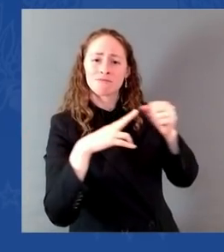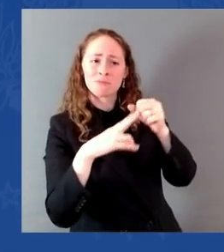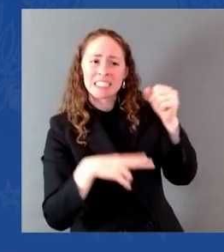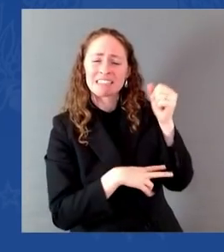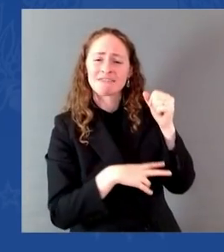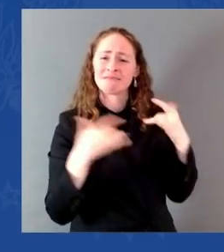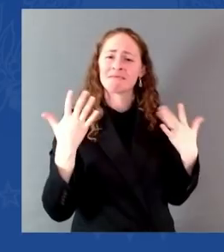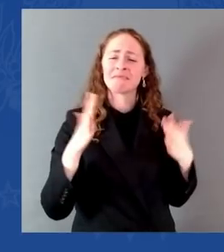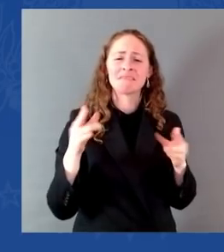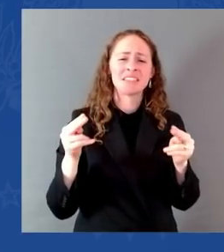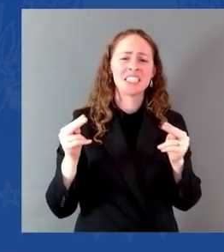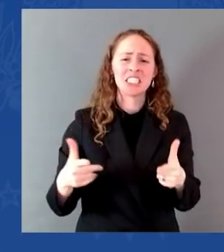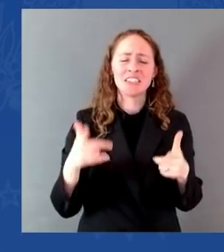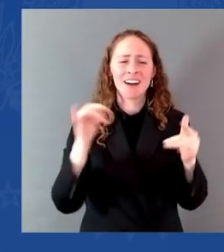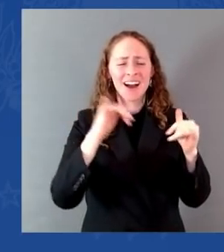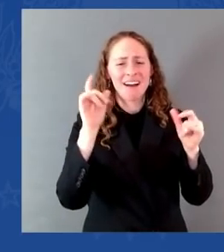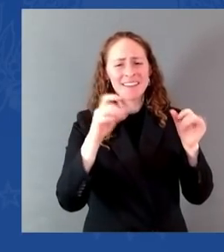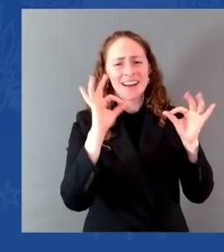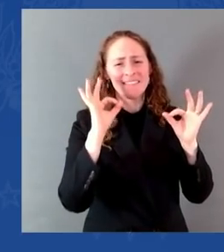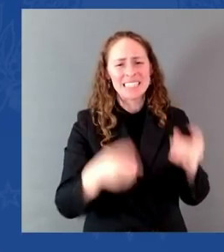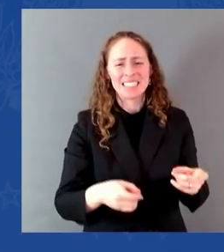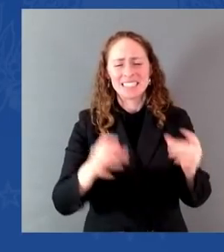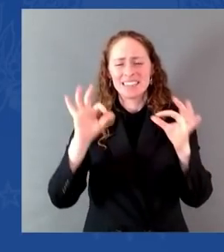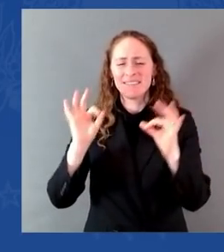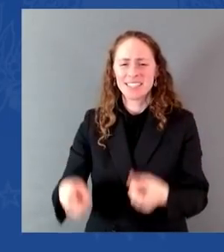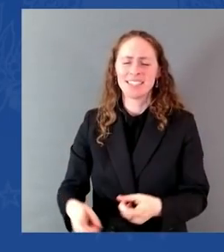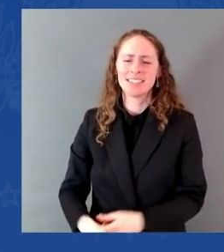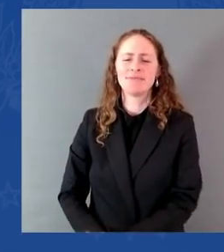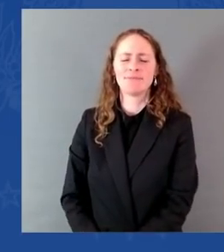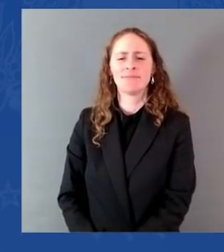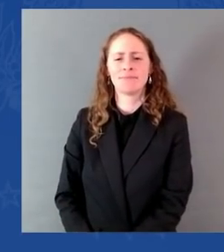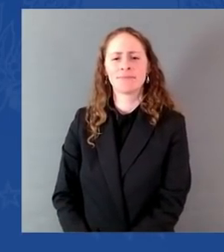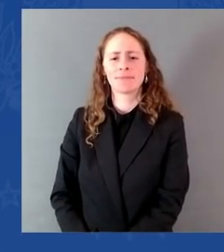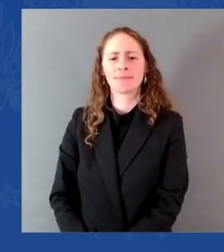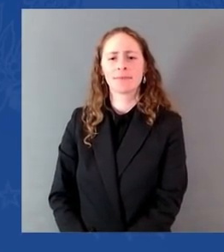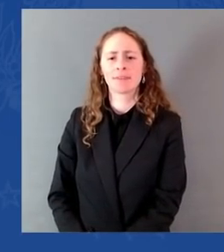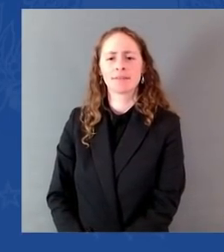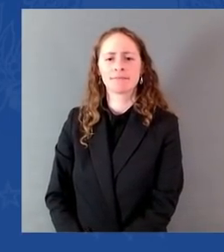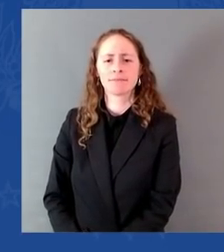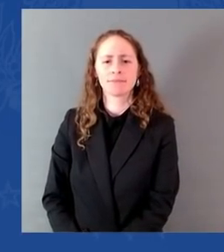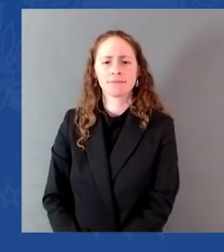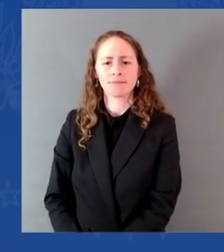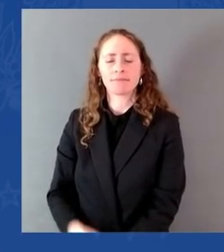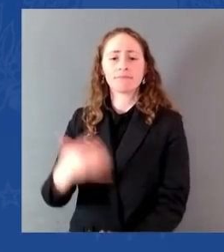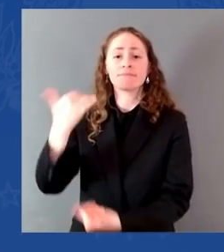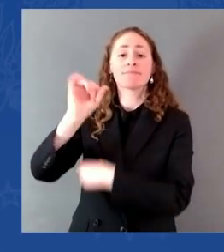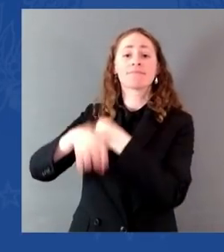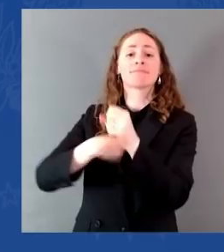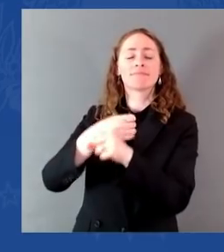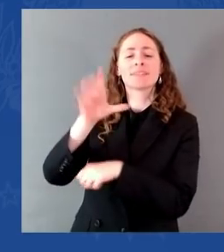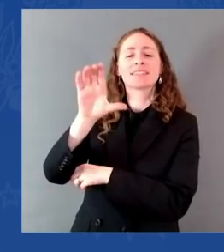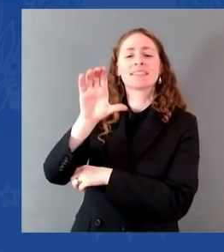for a "fear of failure." A similar bridge not far from here, going to , there was "fear of failure";